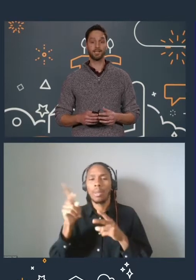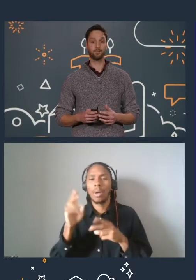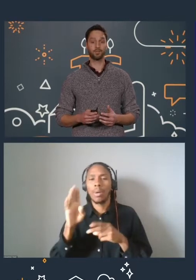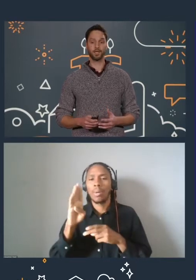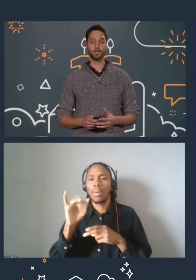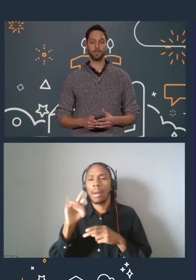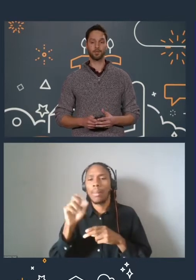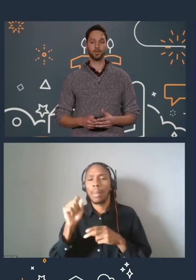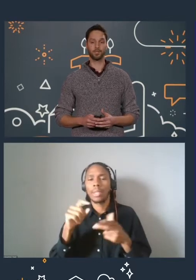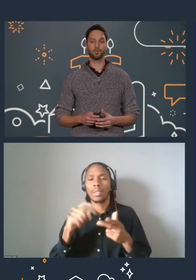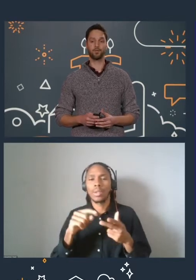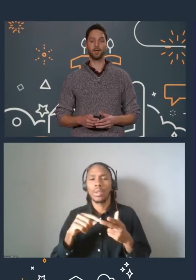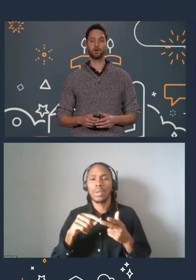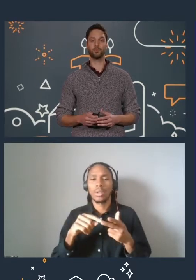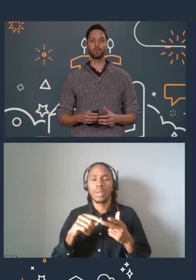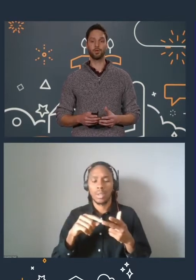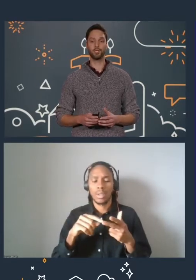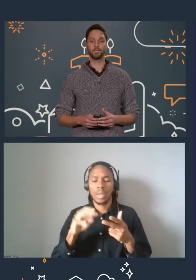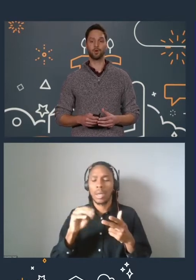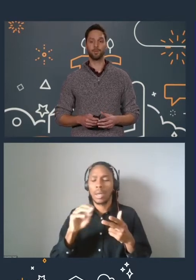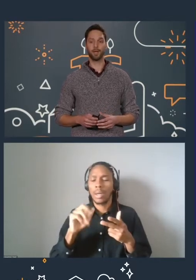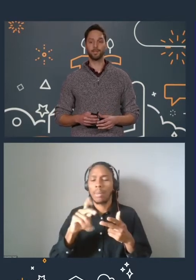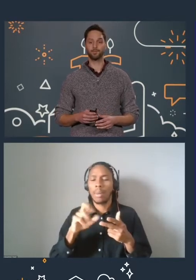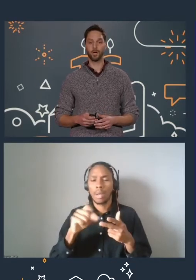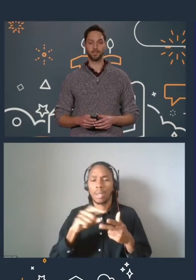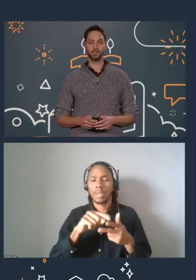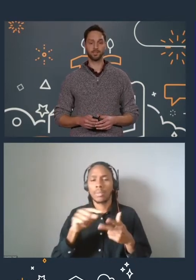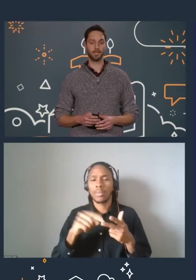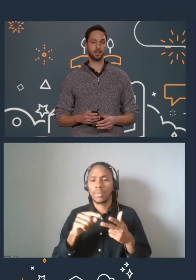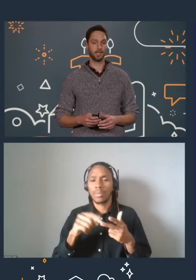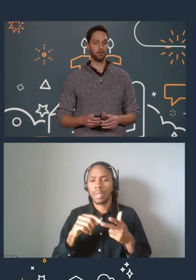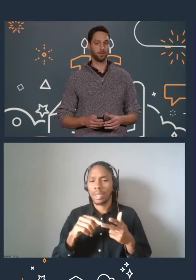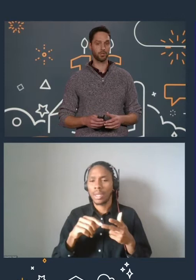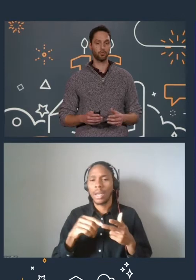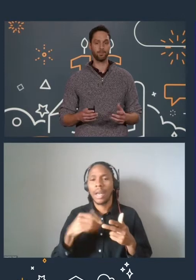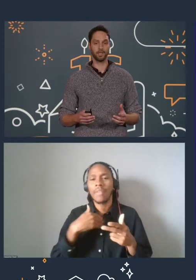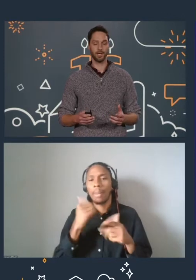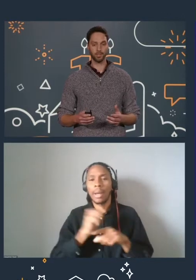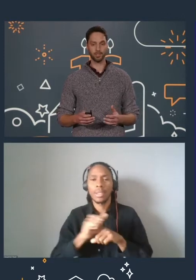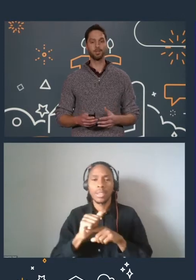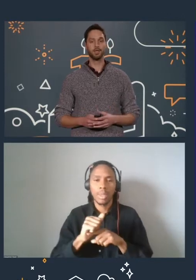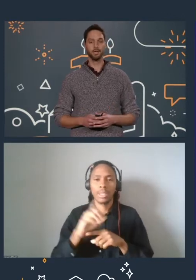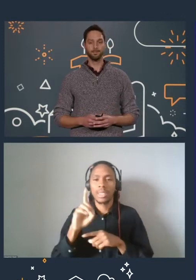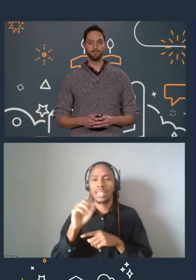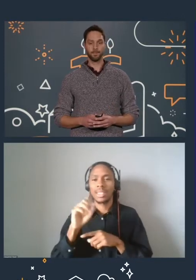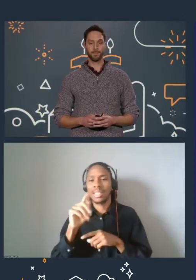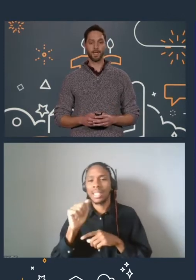Data protection metrics to find opportunities to apply best practices like data encryption or replication.